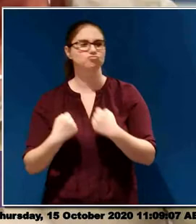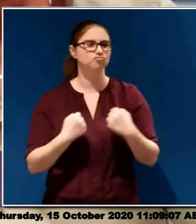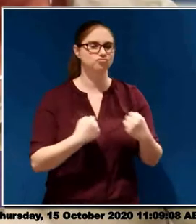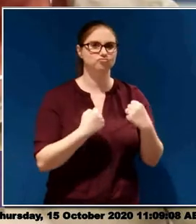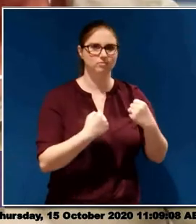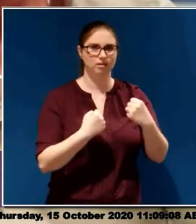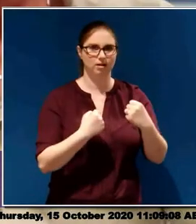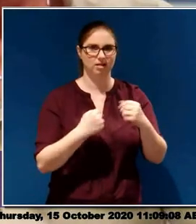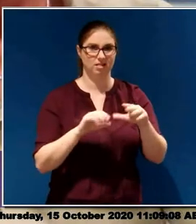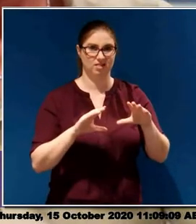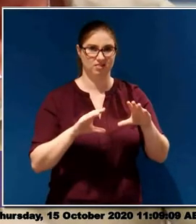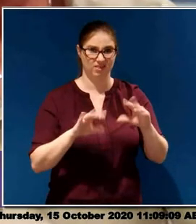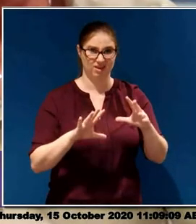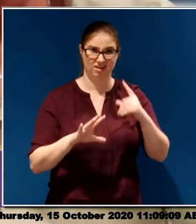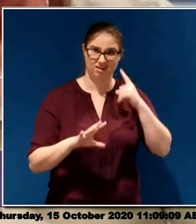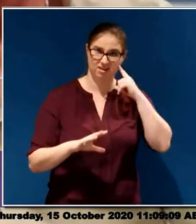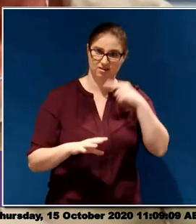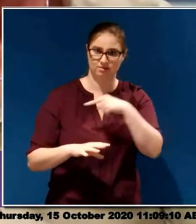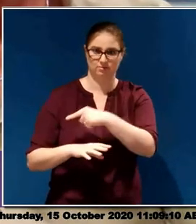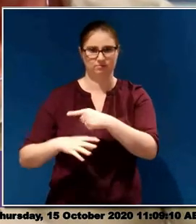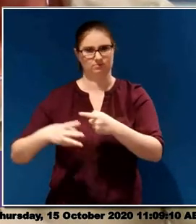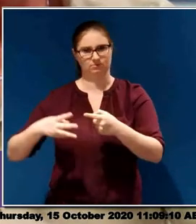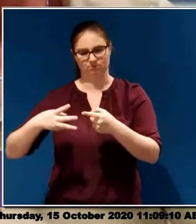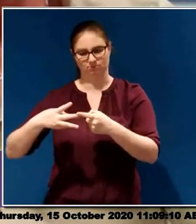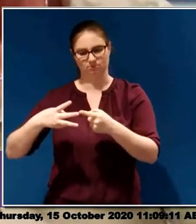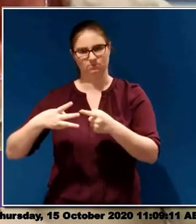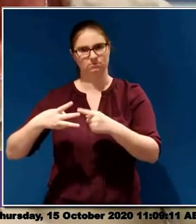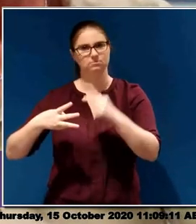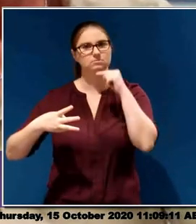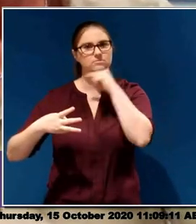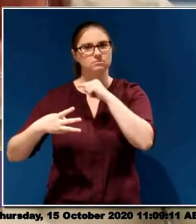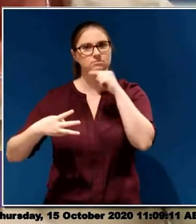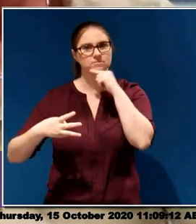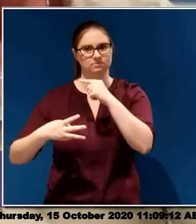doing what you should be doing is pretty hard.